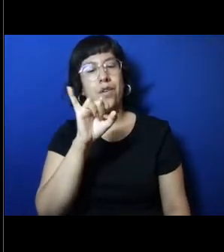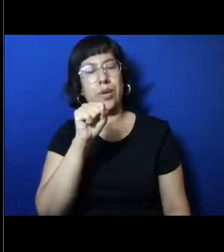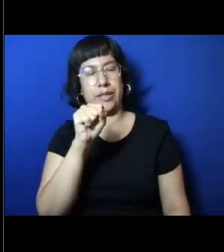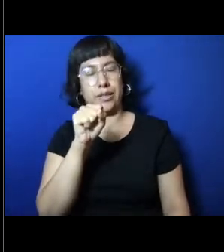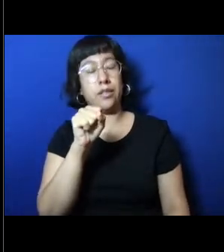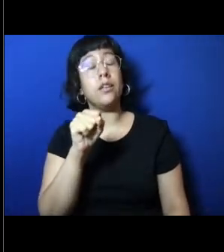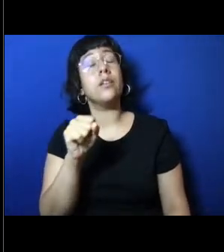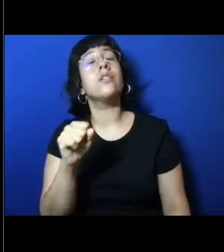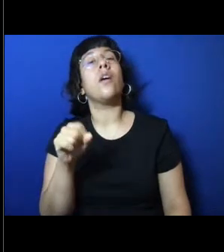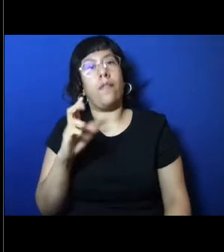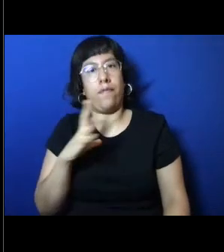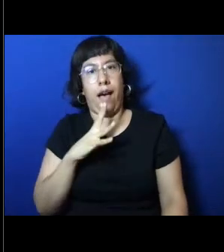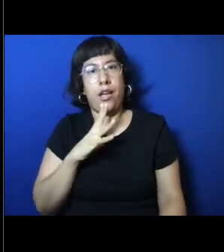after you do all the testing?